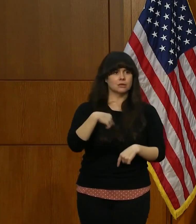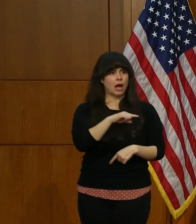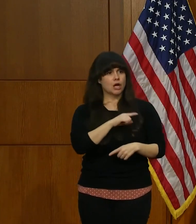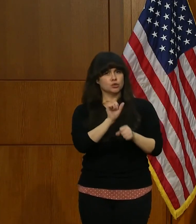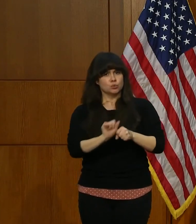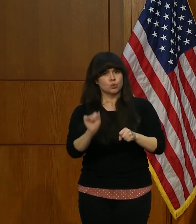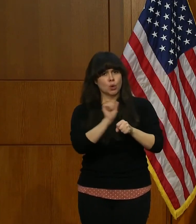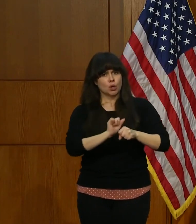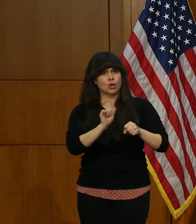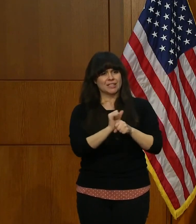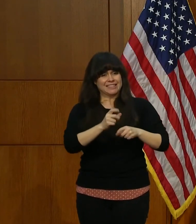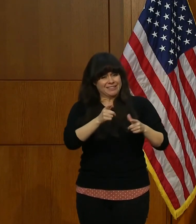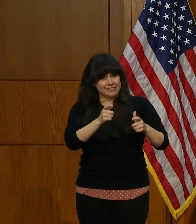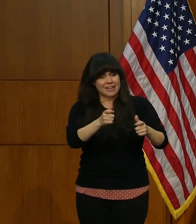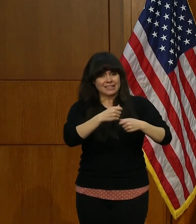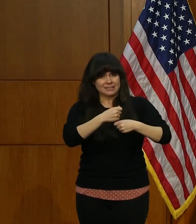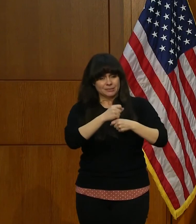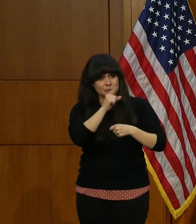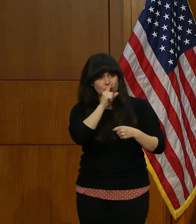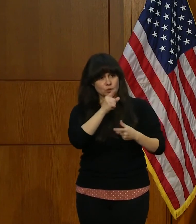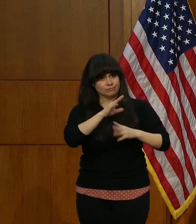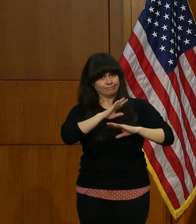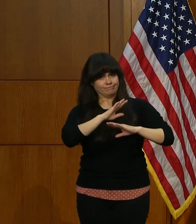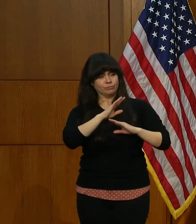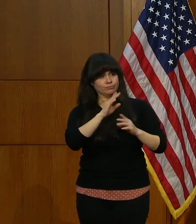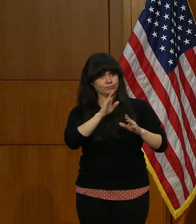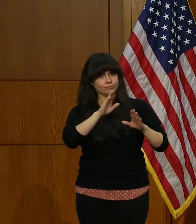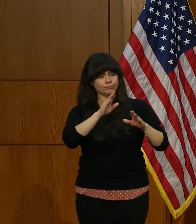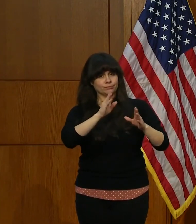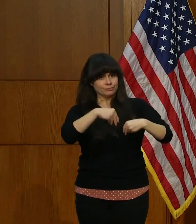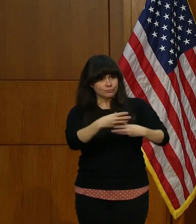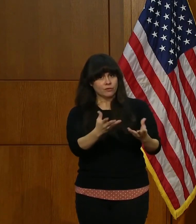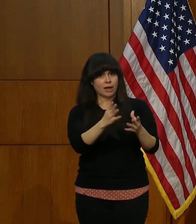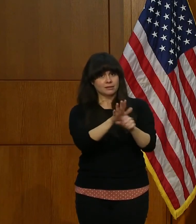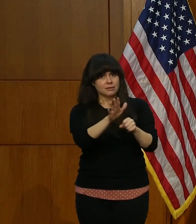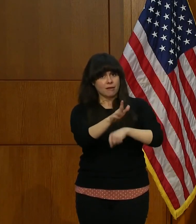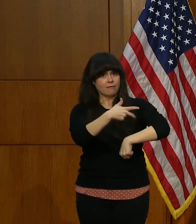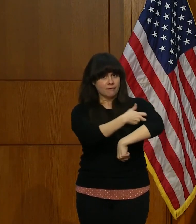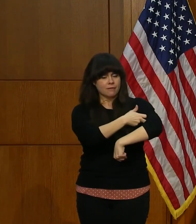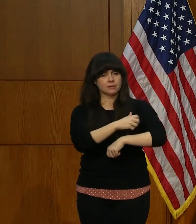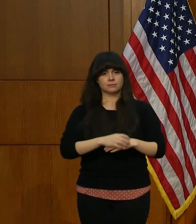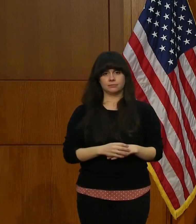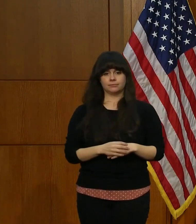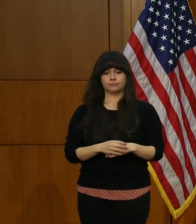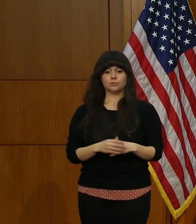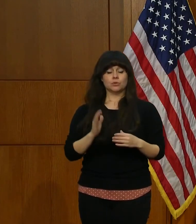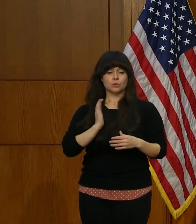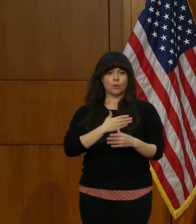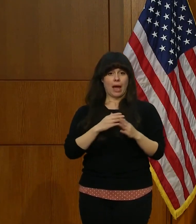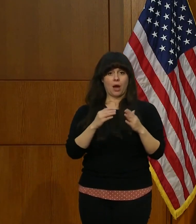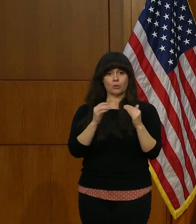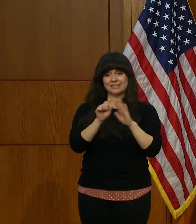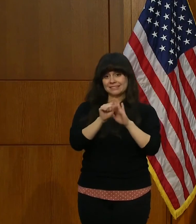PEOPLE ARE COUNTING ON US TO WORK HARDER. AND FASTER TO MEET